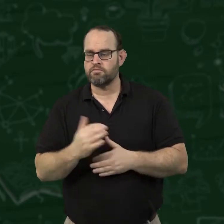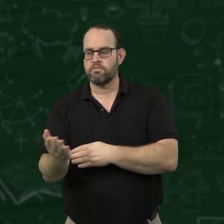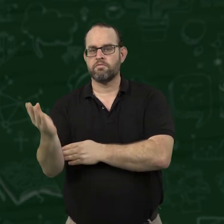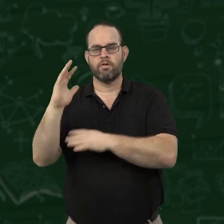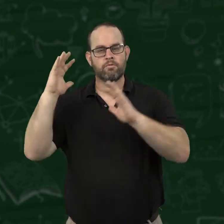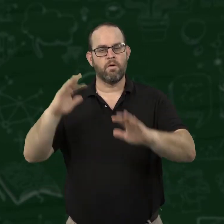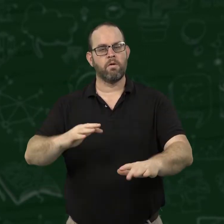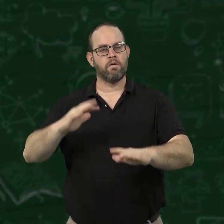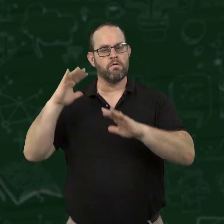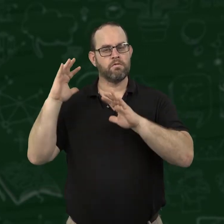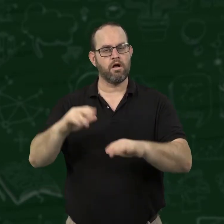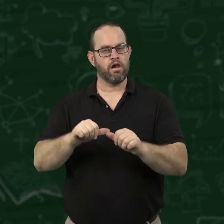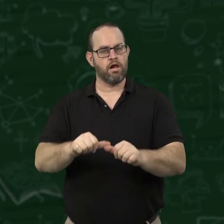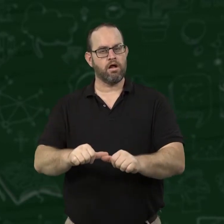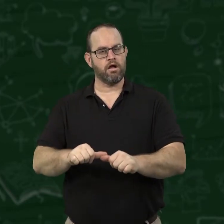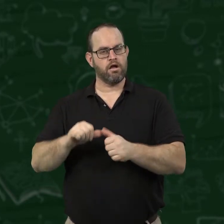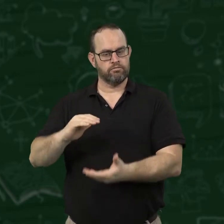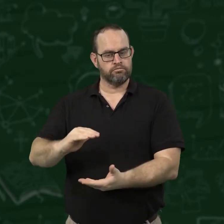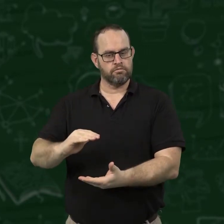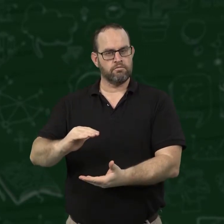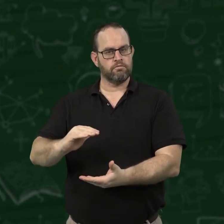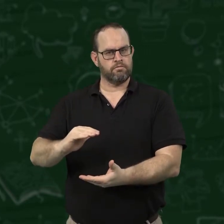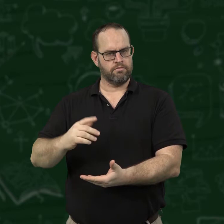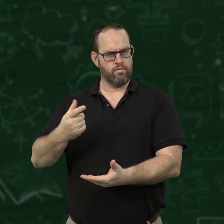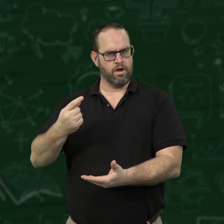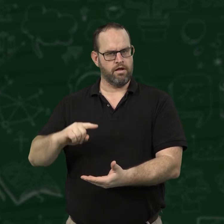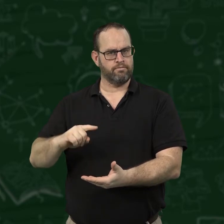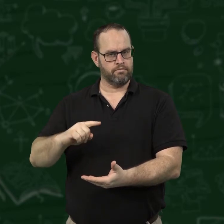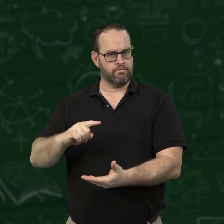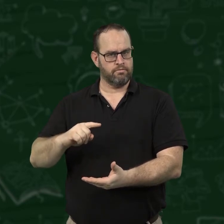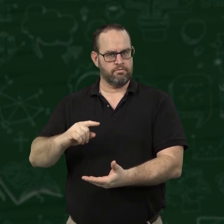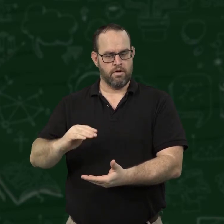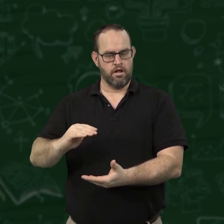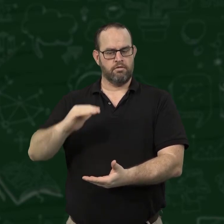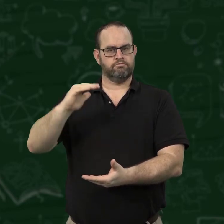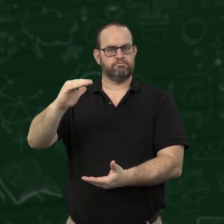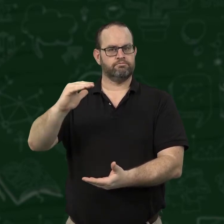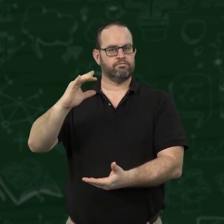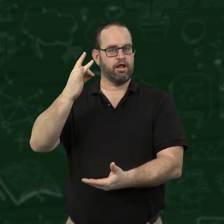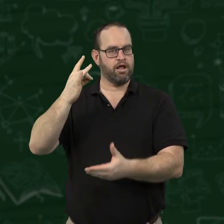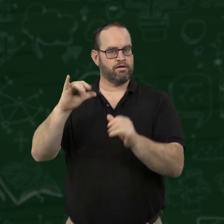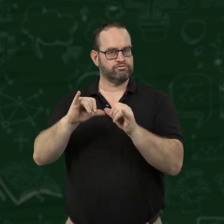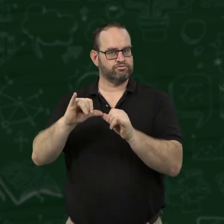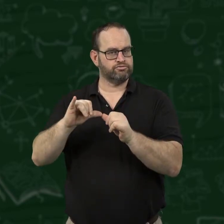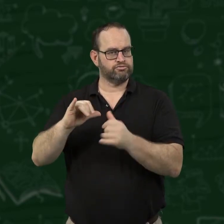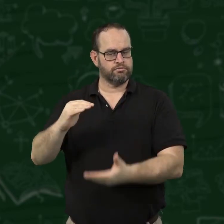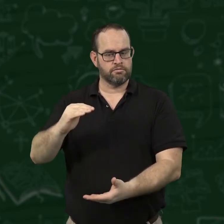As the day continues, the snow continues to pile up, now the pile is 8-inches tall.